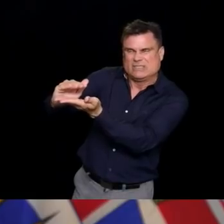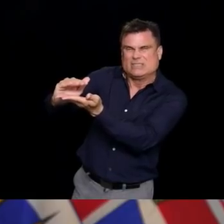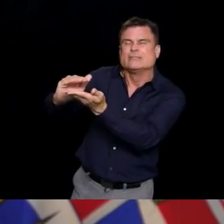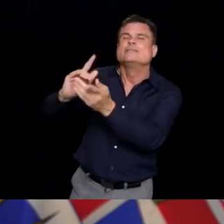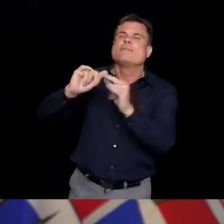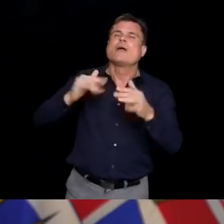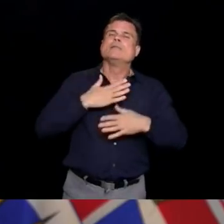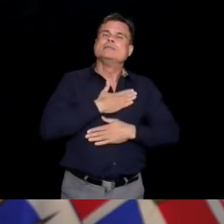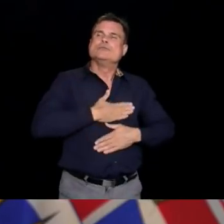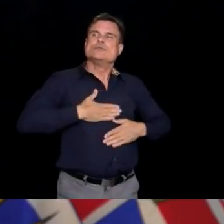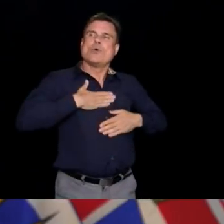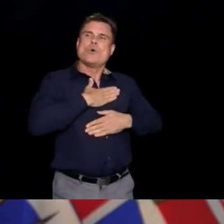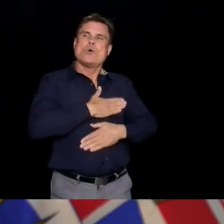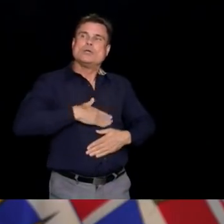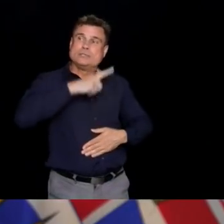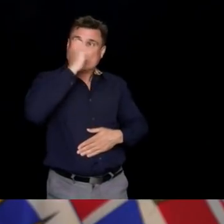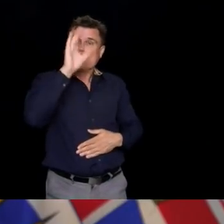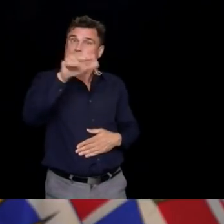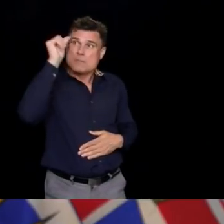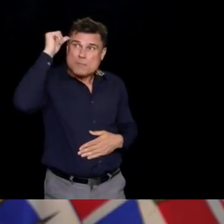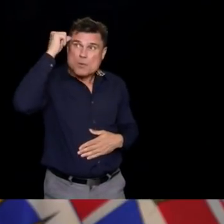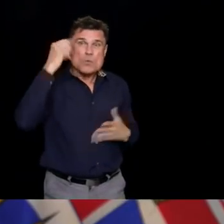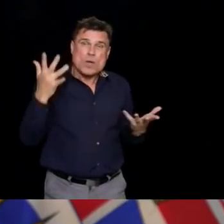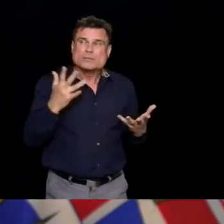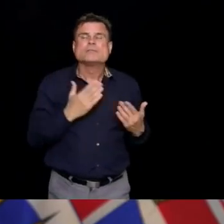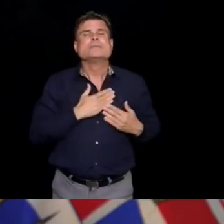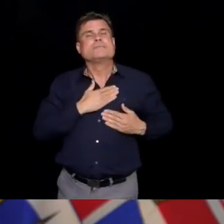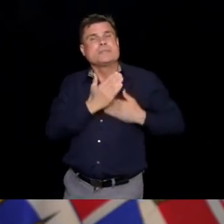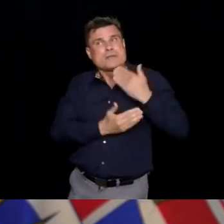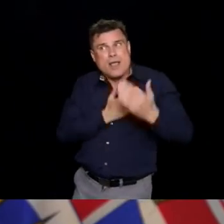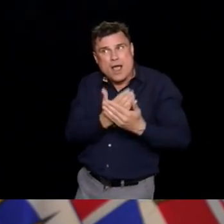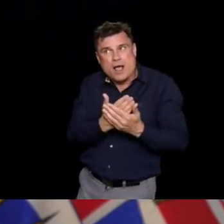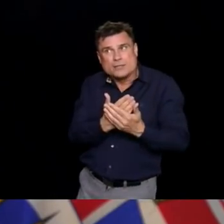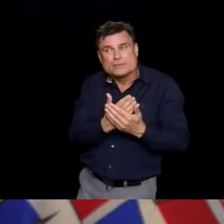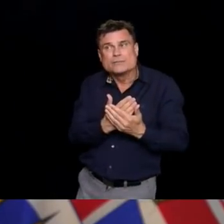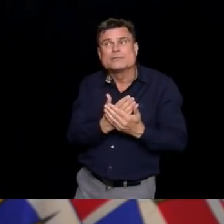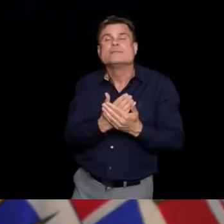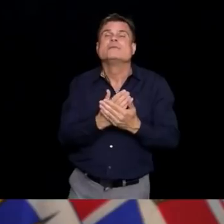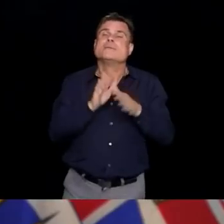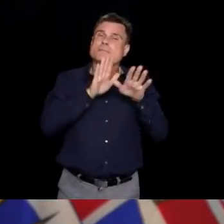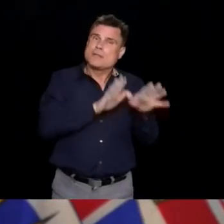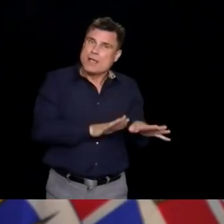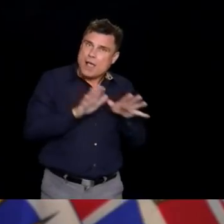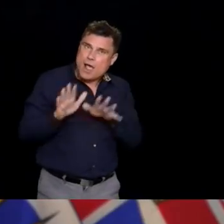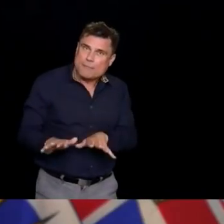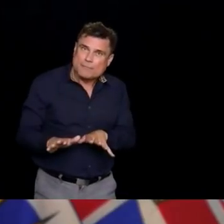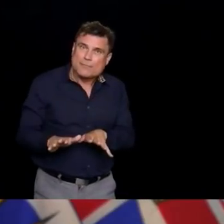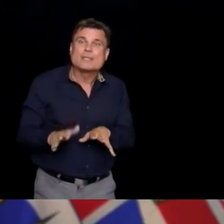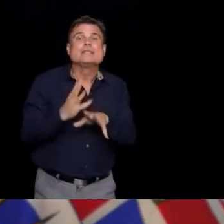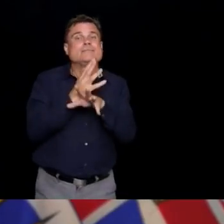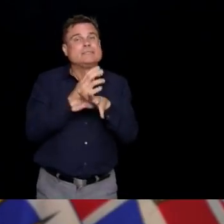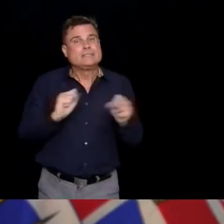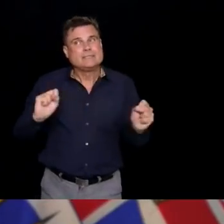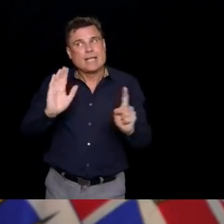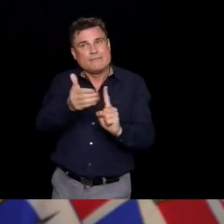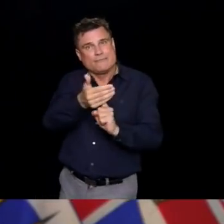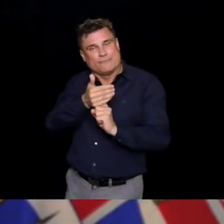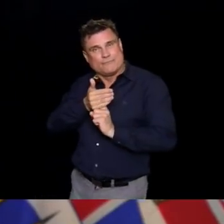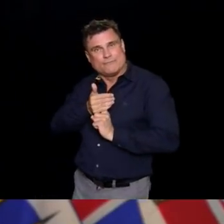and enjoy our summer. Let's also remember to be kind as we do this, to stay calm and to stay safe. Thank you very much